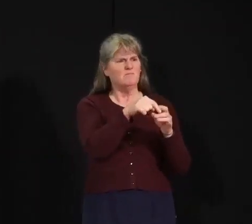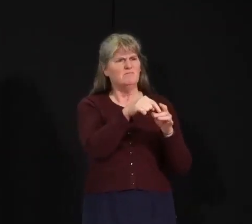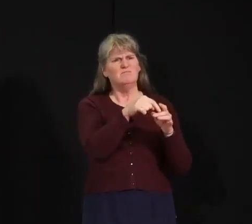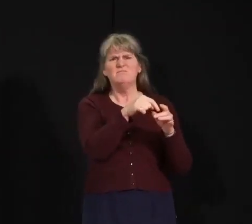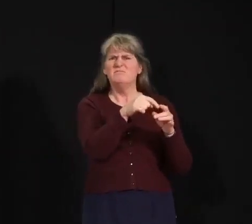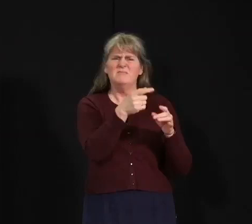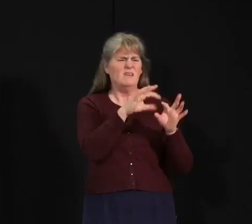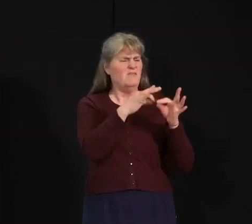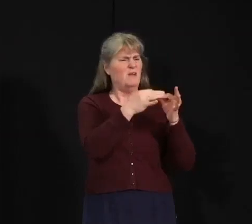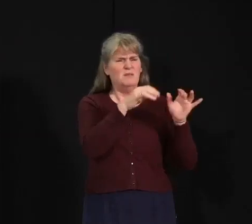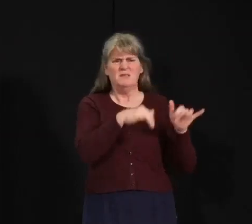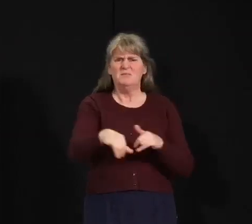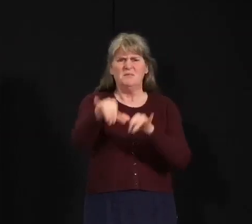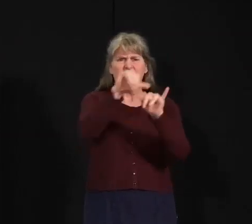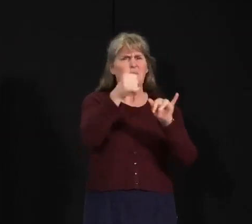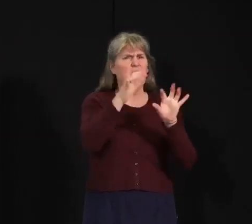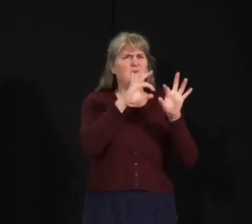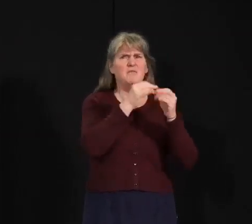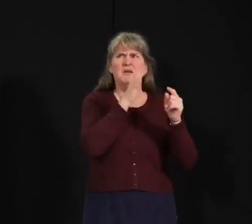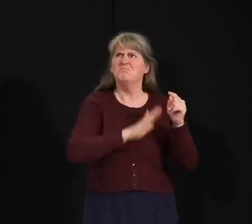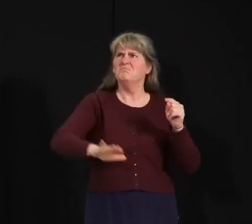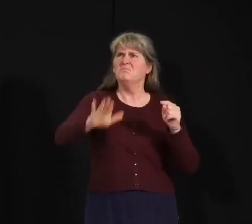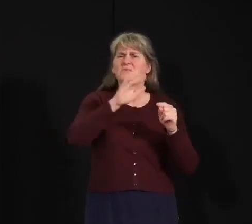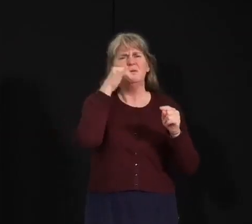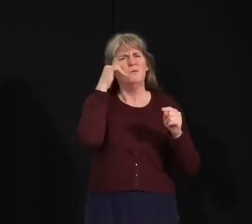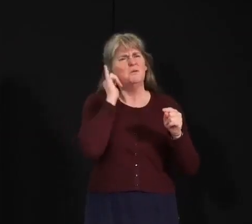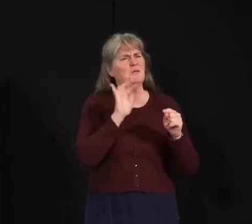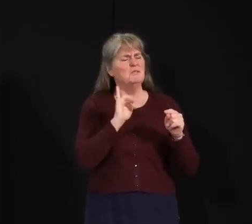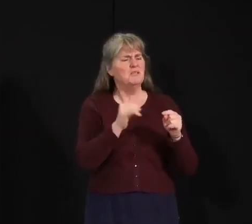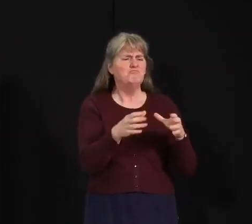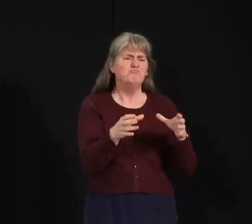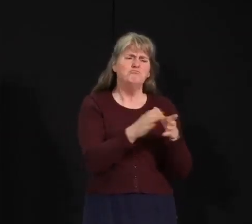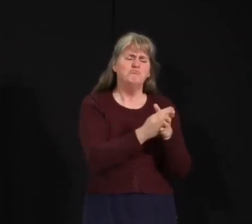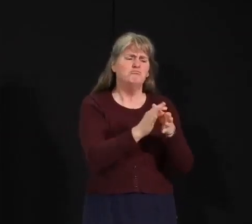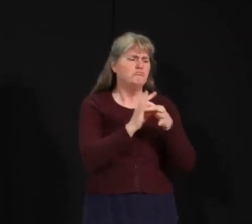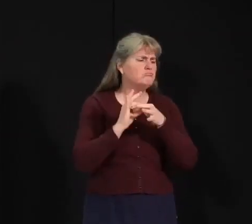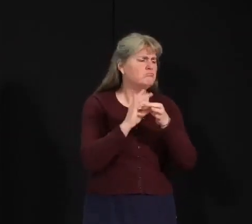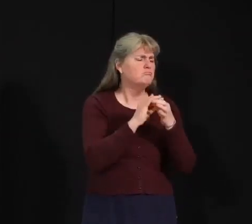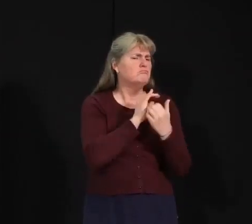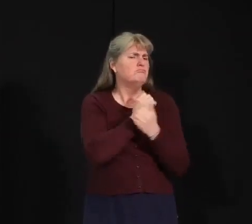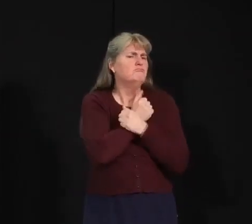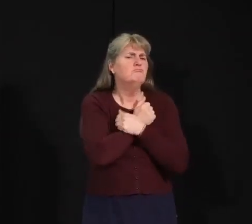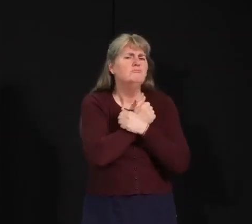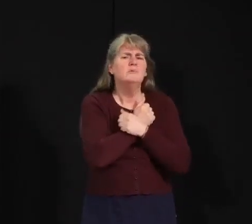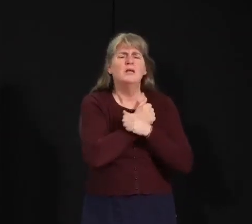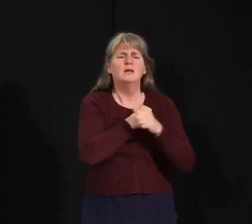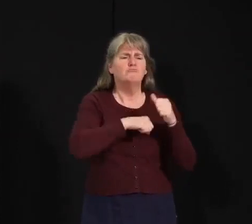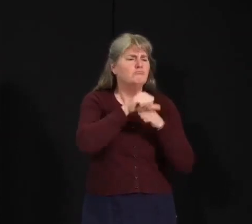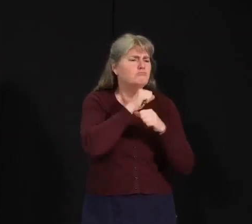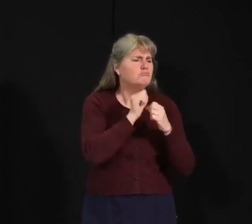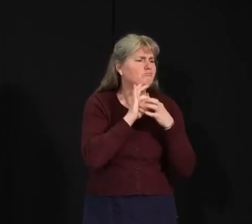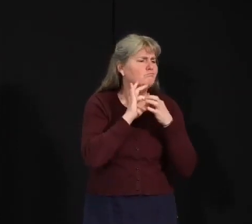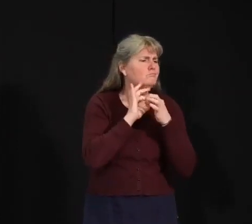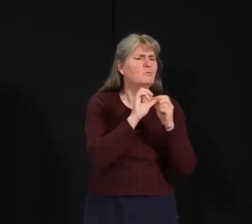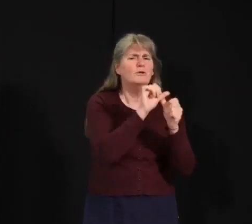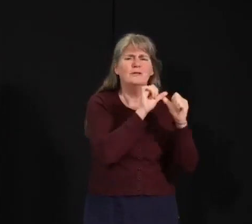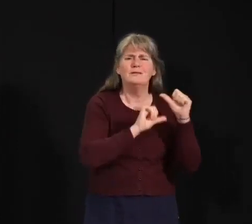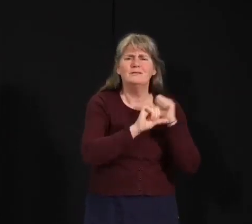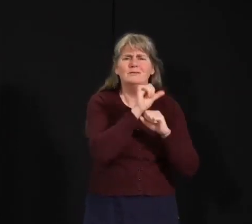to understand the complexities of teasing out and following the story of infection. What I can tell you is that this